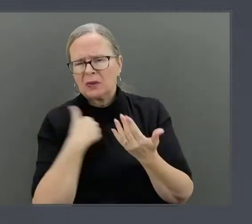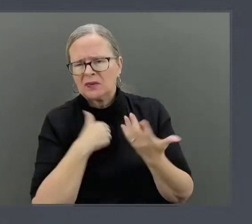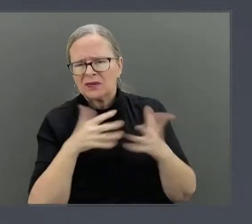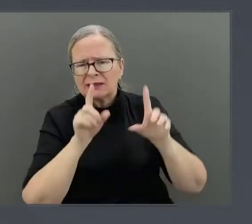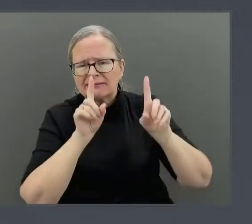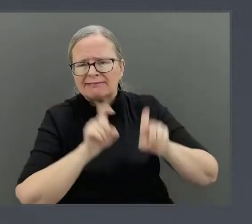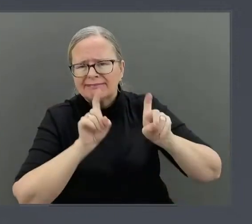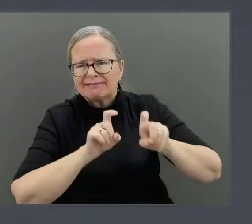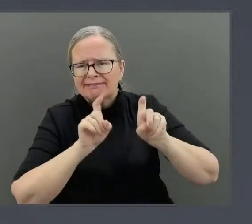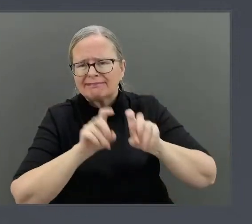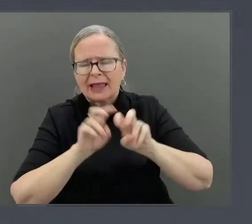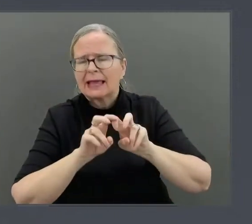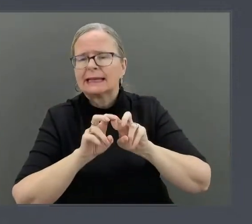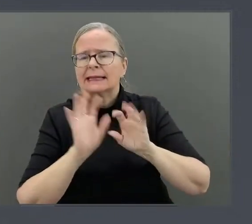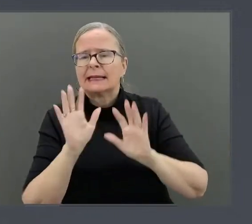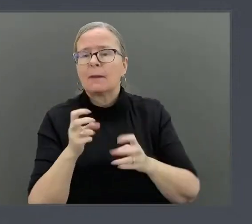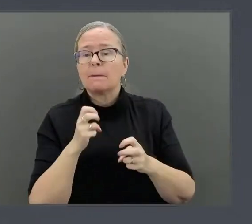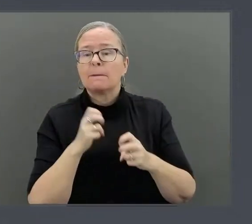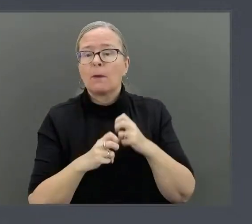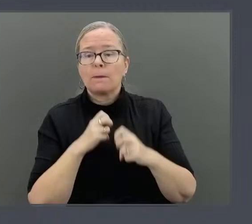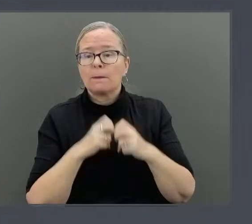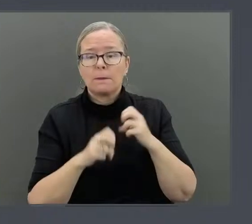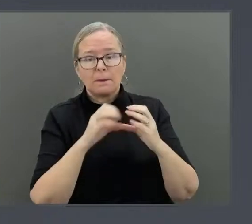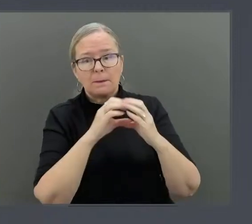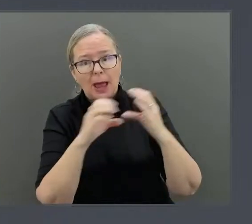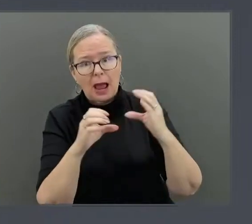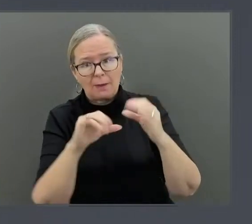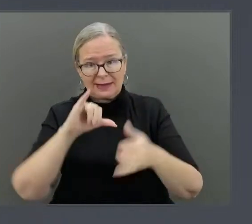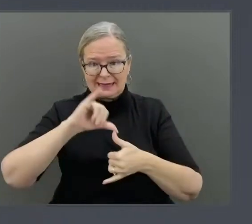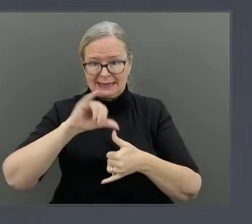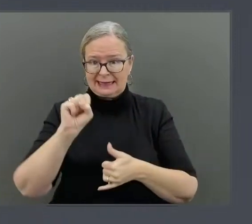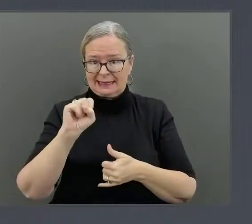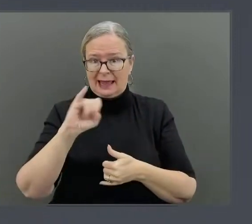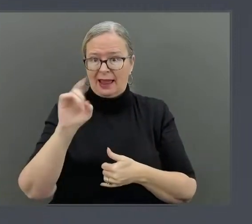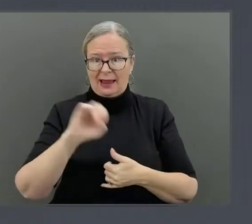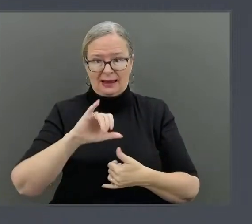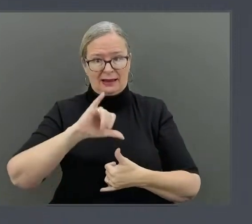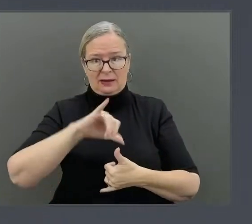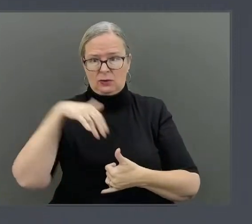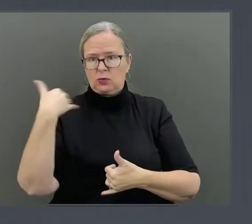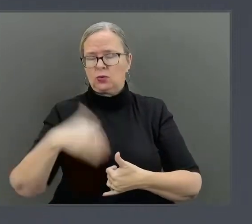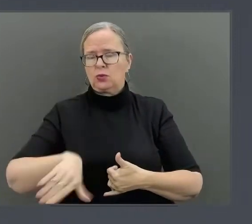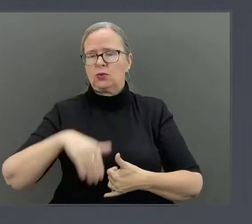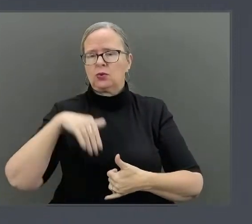that we need this is not the type of pipe that is regularly used in oil and gas operations and